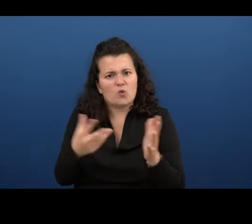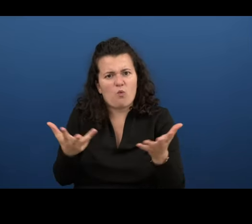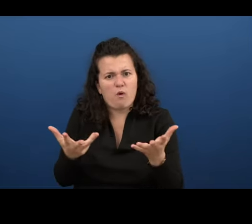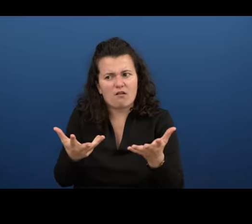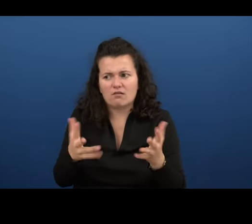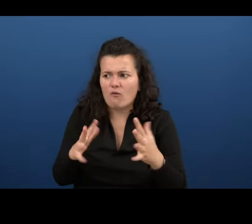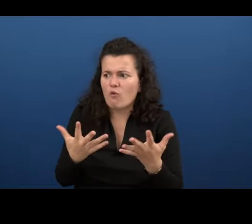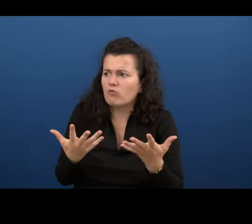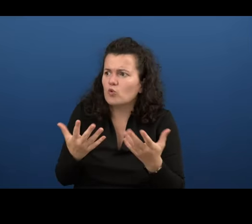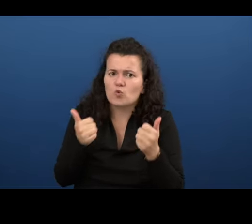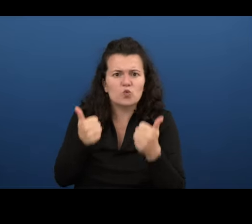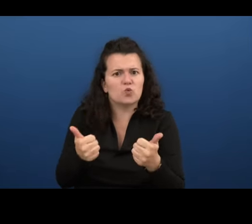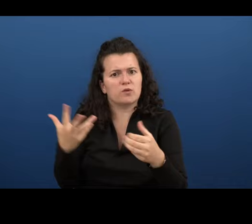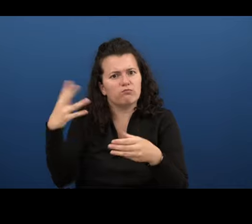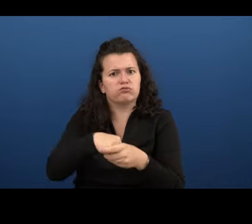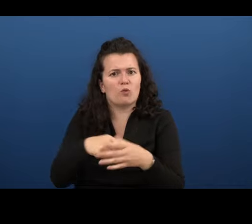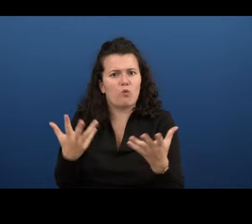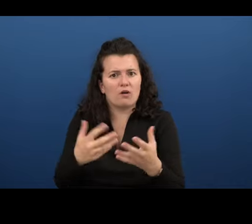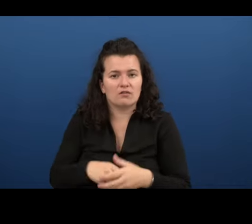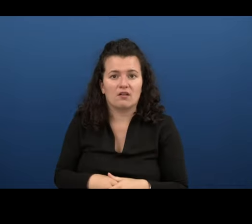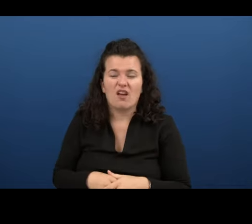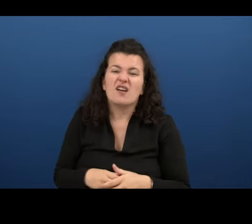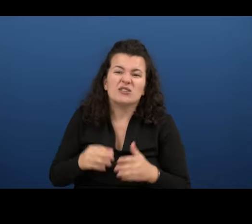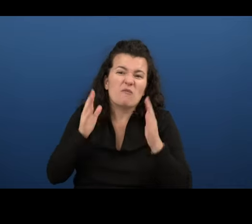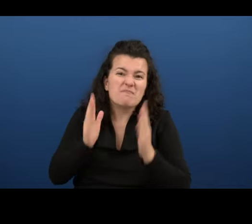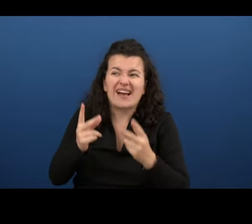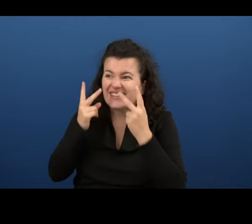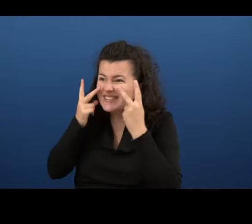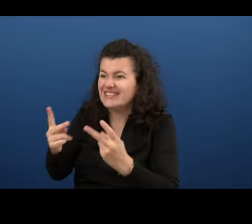accessibility specialist not just as actors but as society and an industry in general,